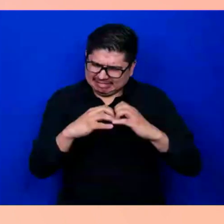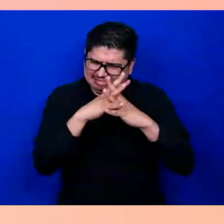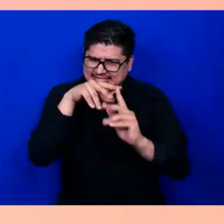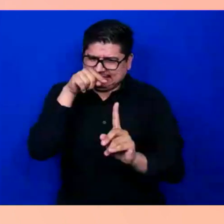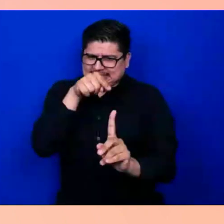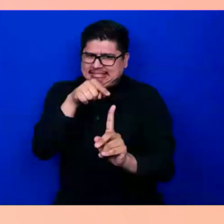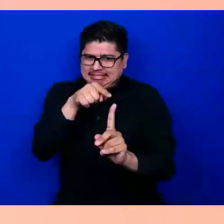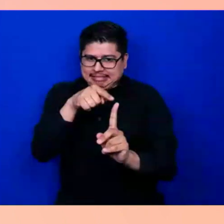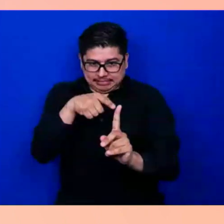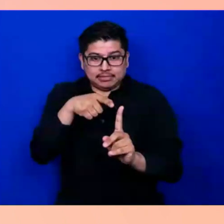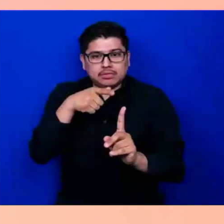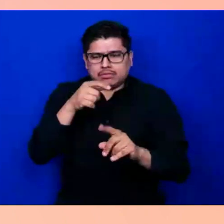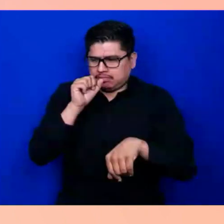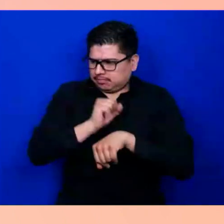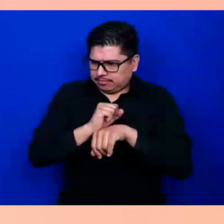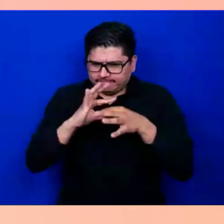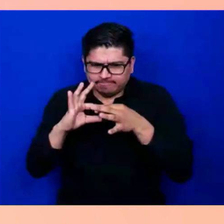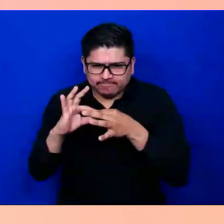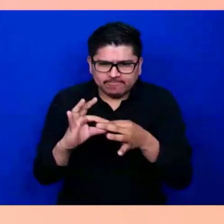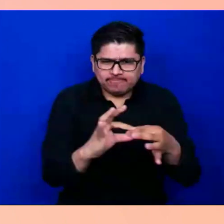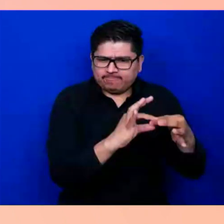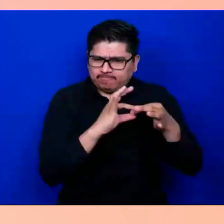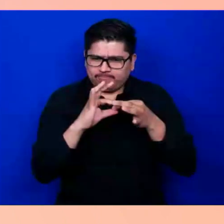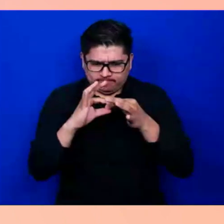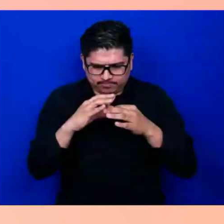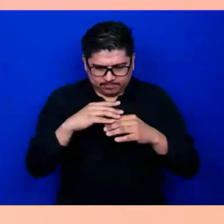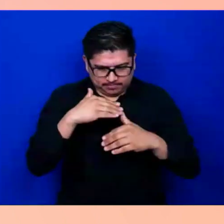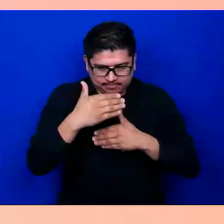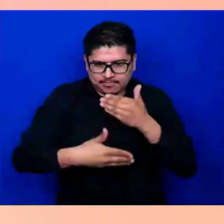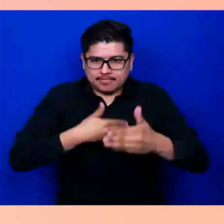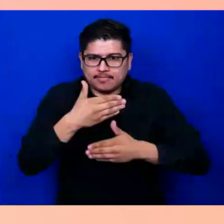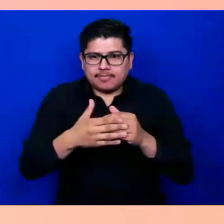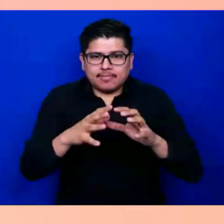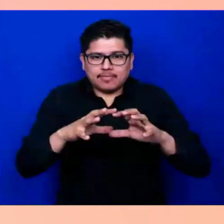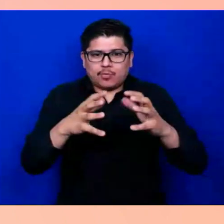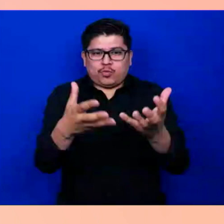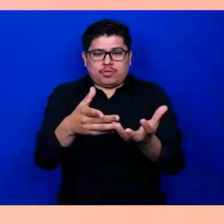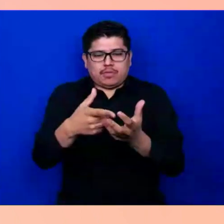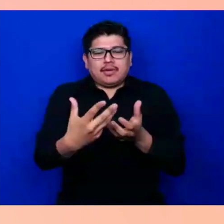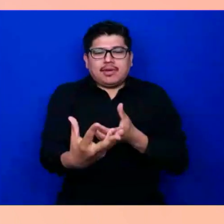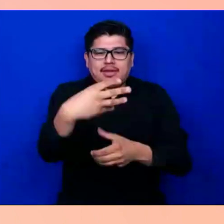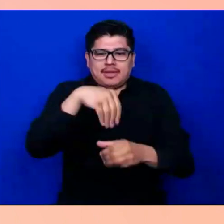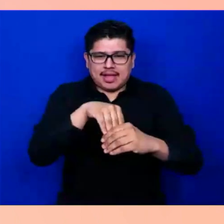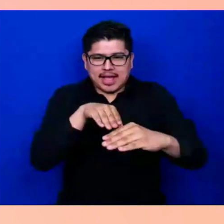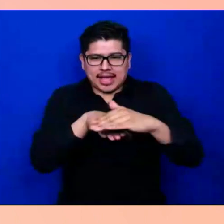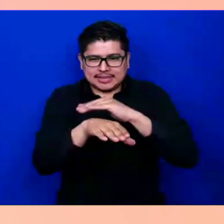create a world that's more inclusive, accessible, and equitable for everyone. There is work to be done.